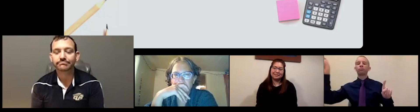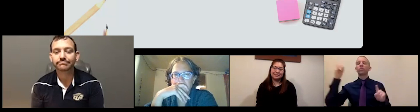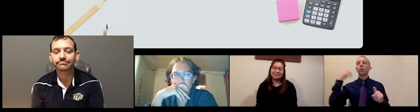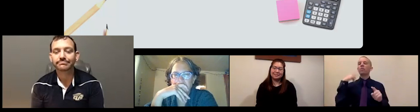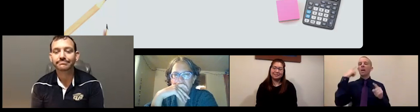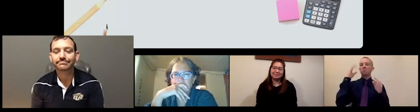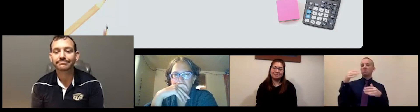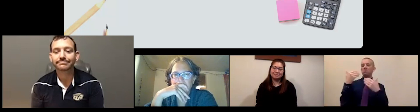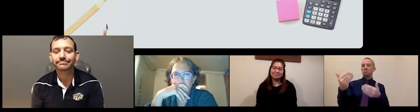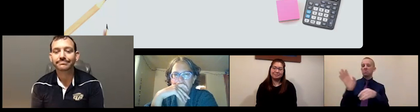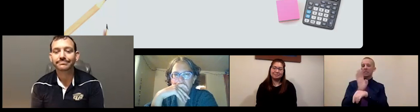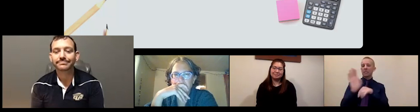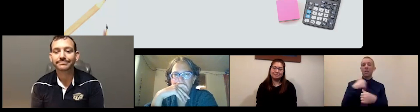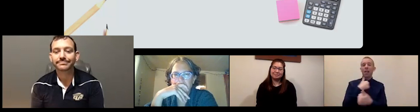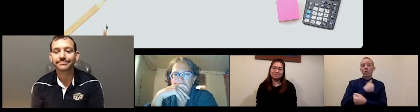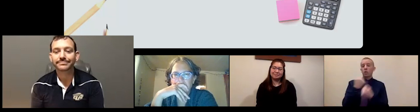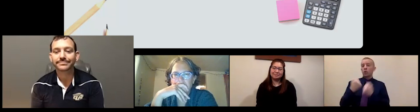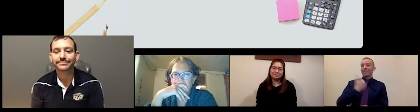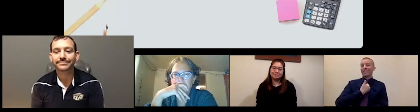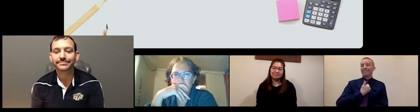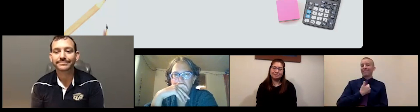I thought I’d go for business. I love cars, myself.